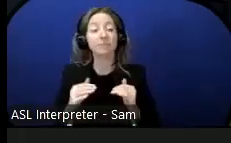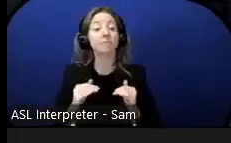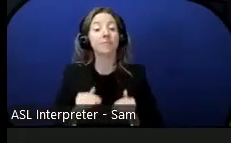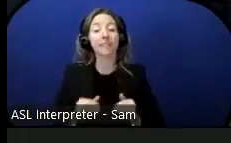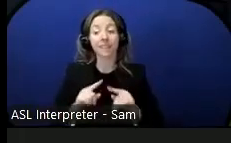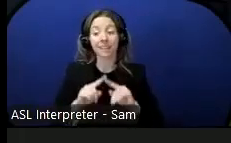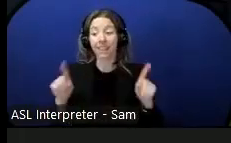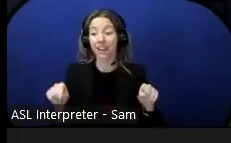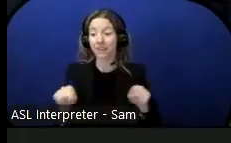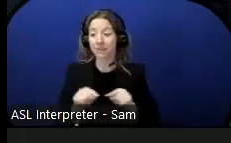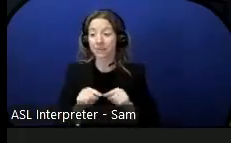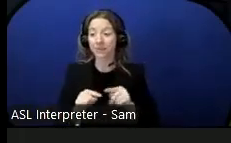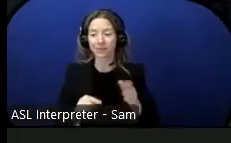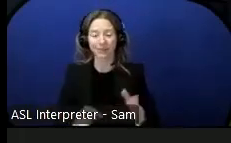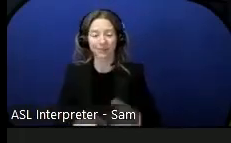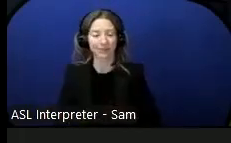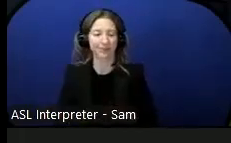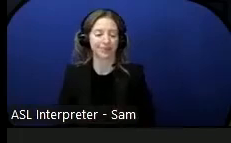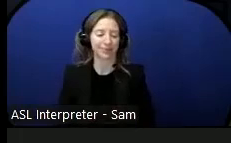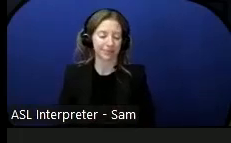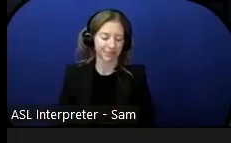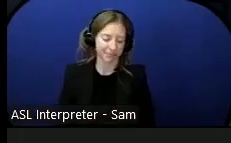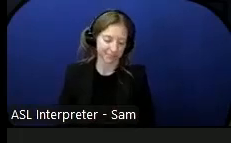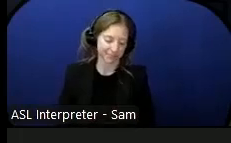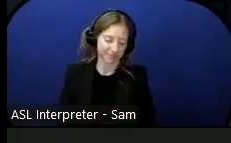All right. Now we're going to talk about planning and processes.